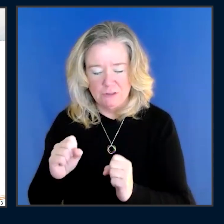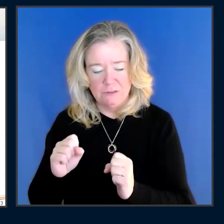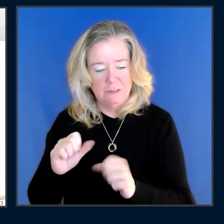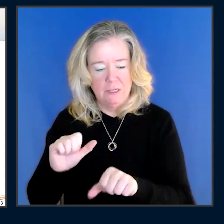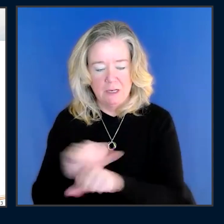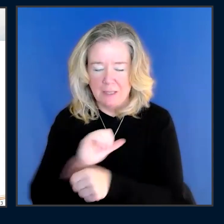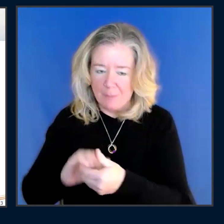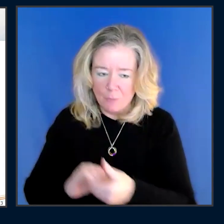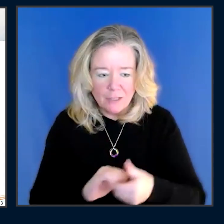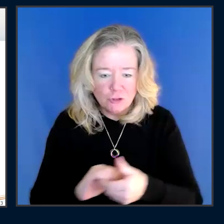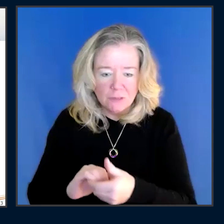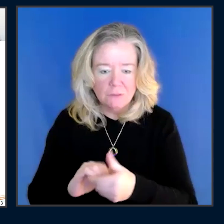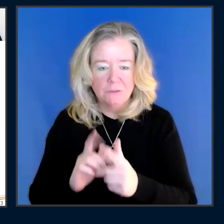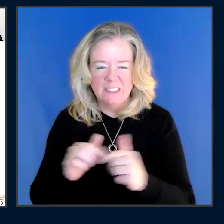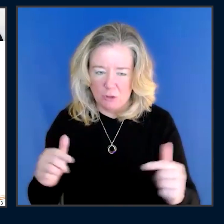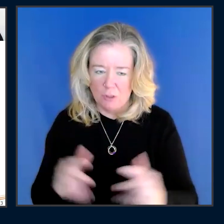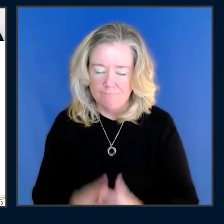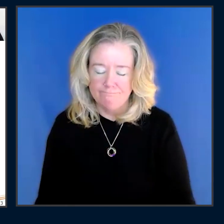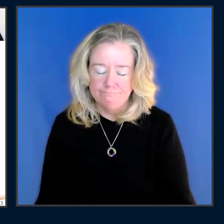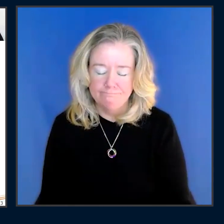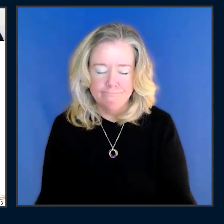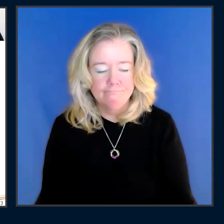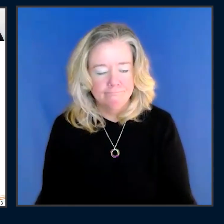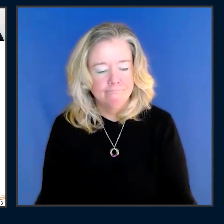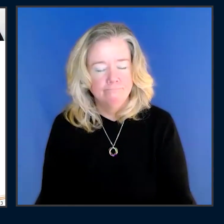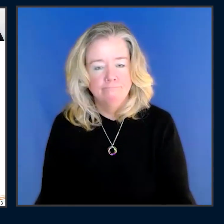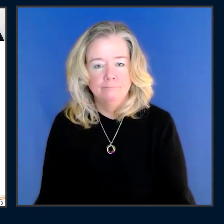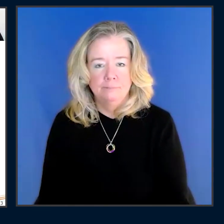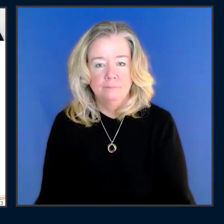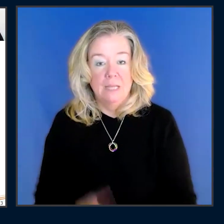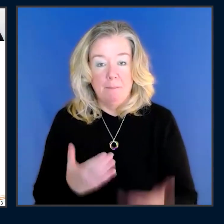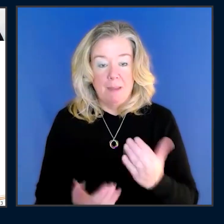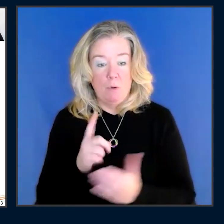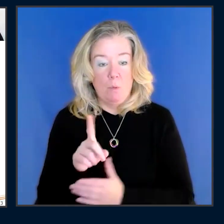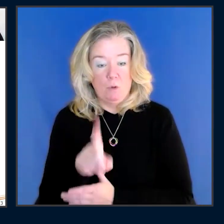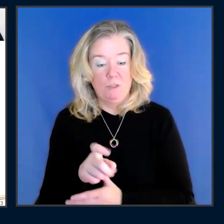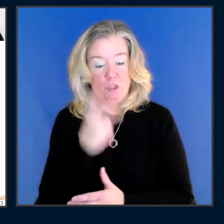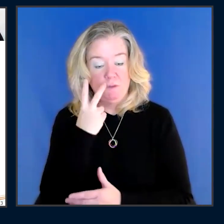Collaboration, et cetera.